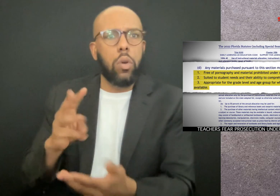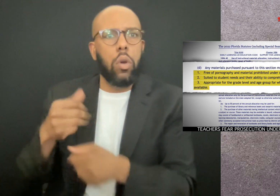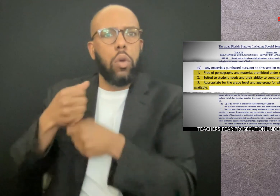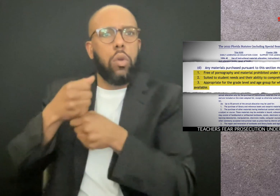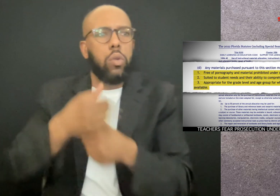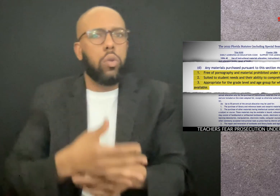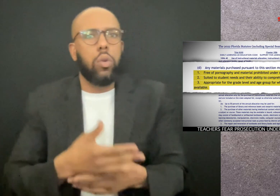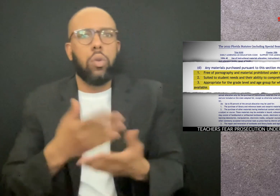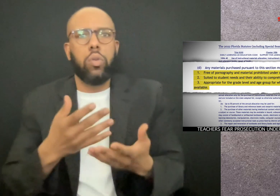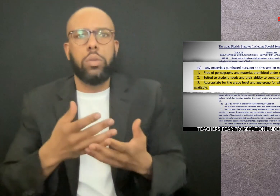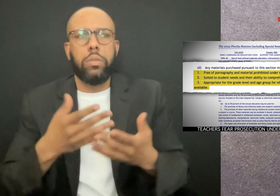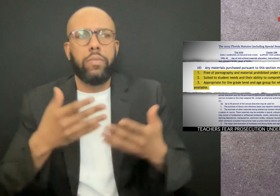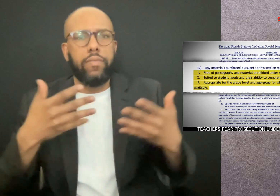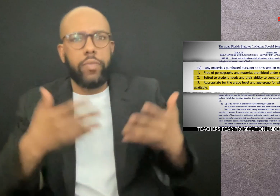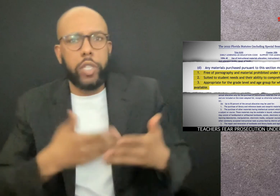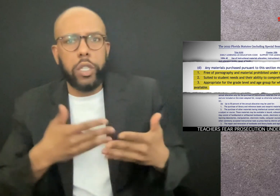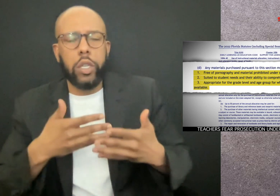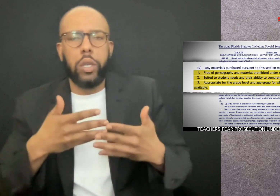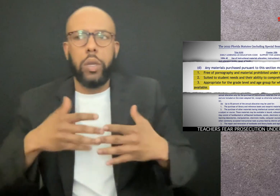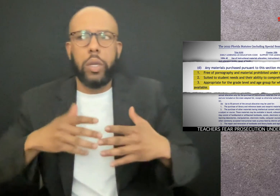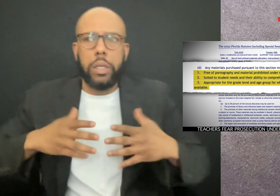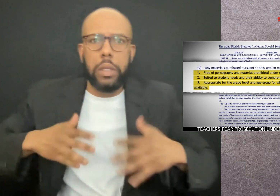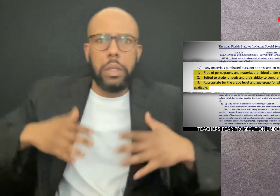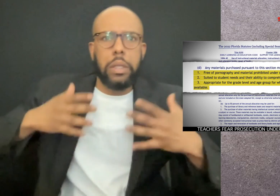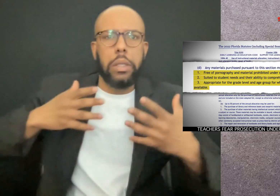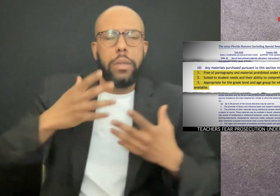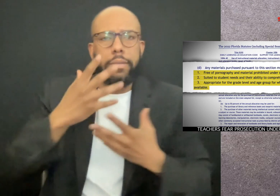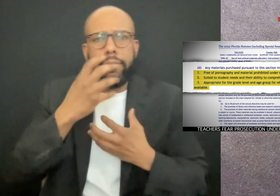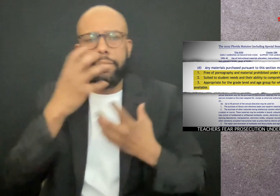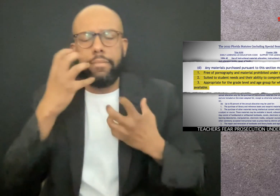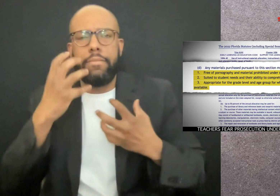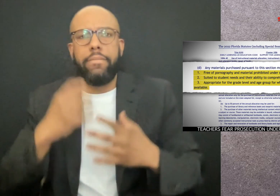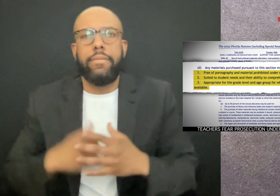saying the new law has caused them much fear and angst